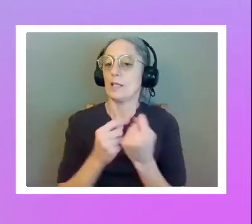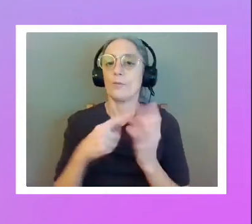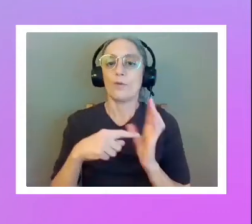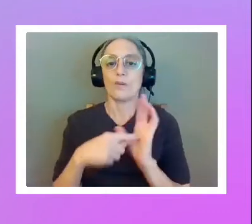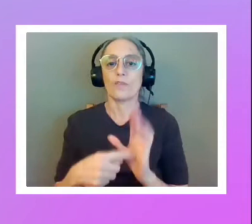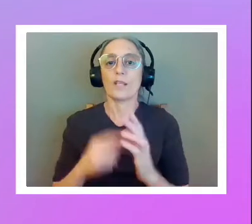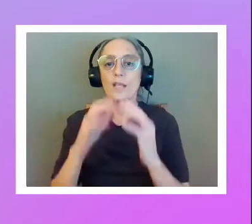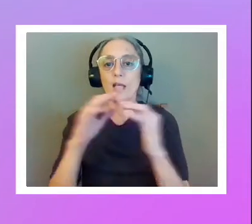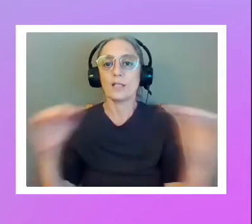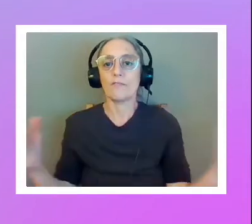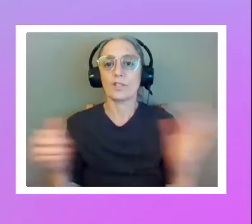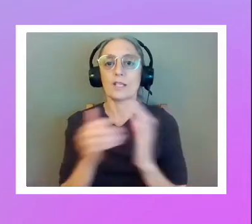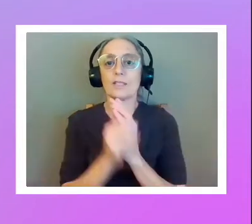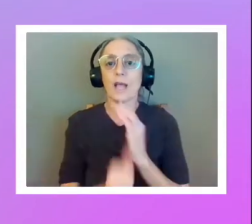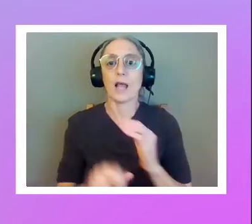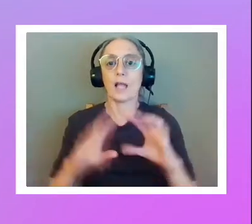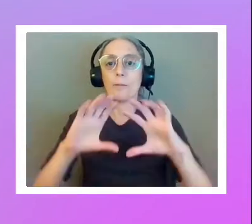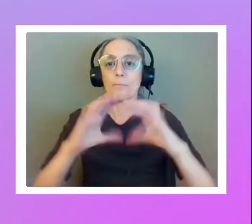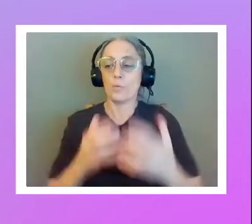or does your organization have some work to do?